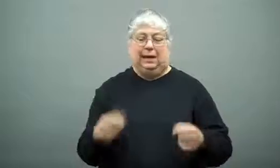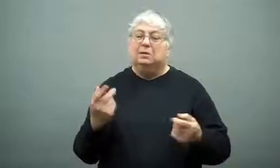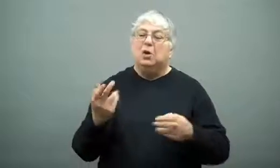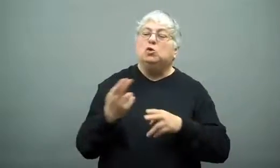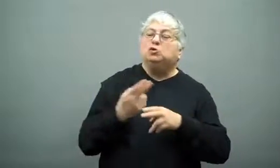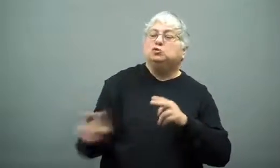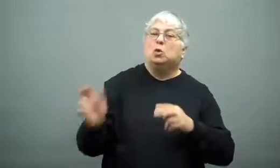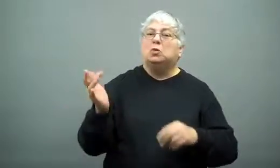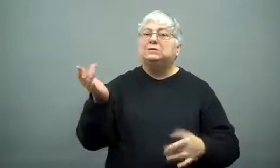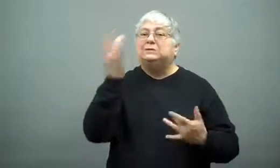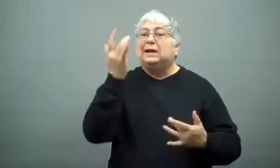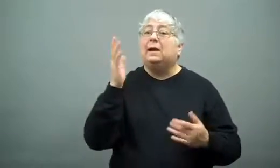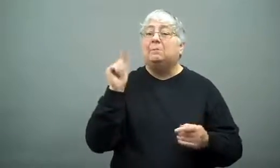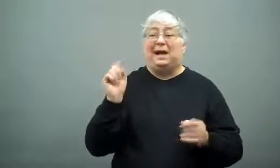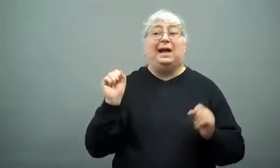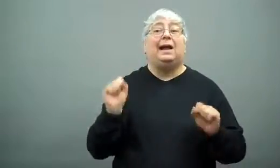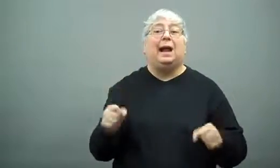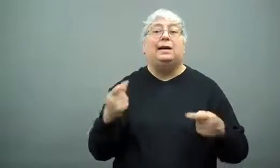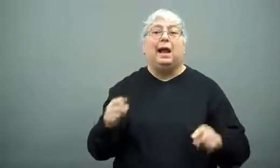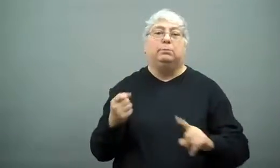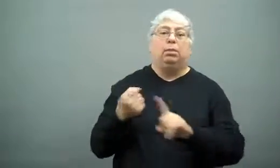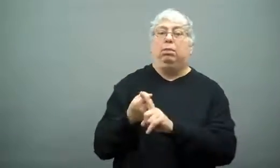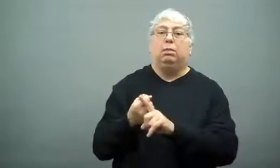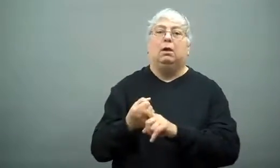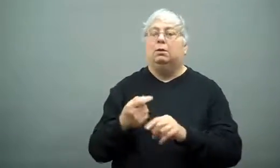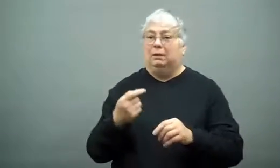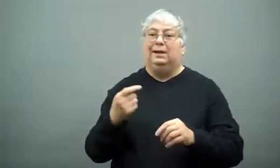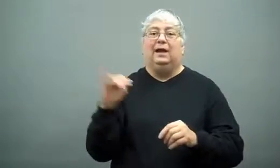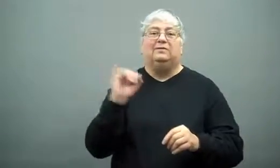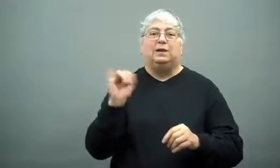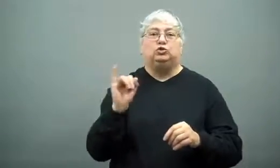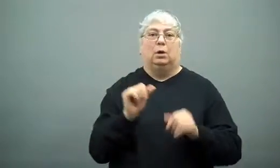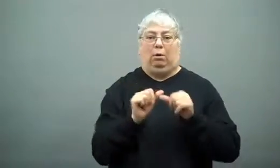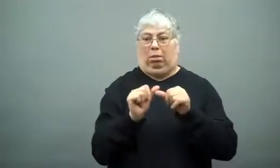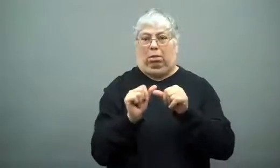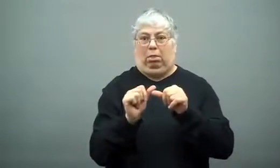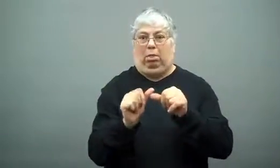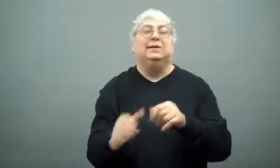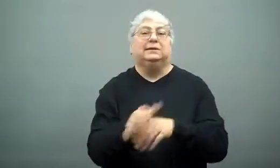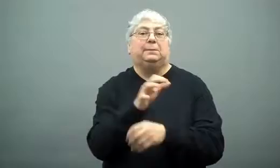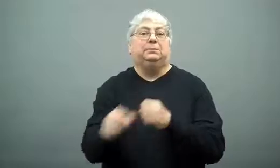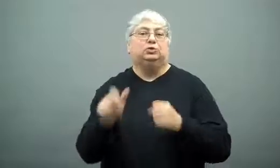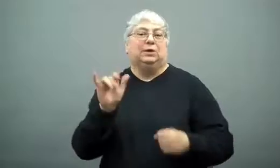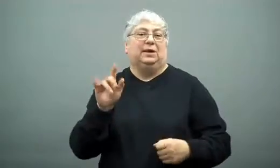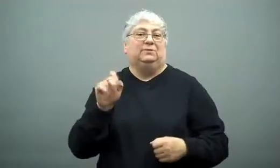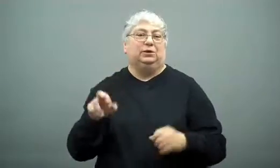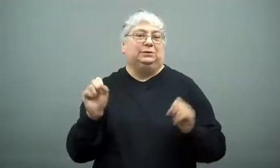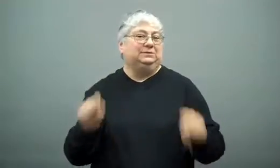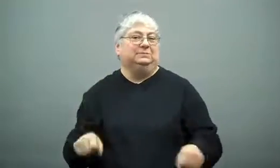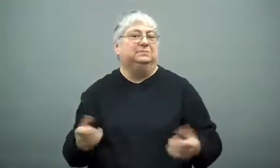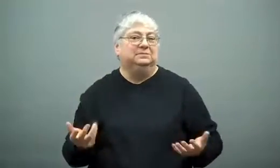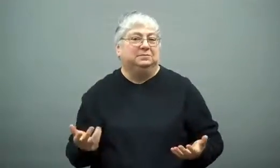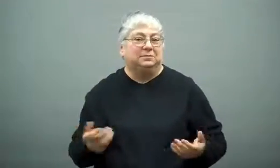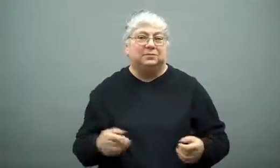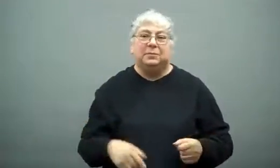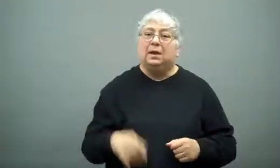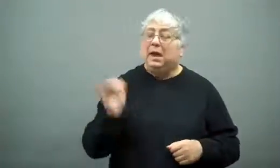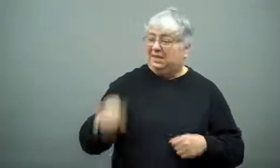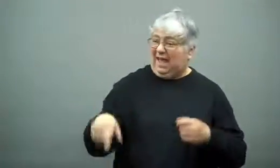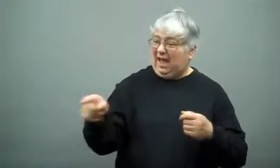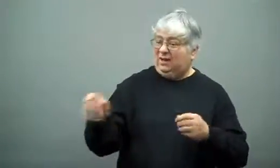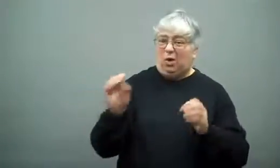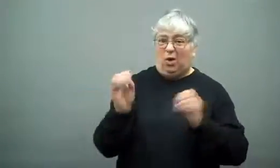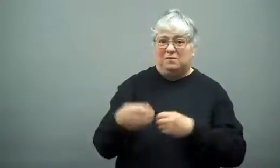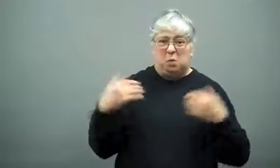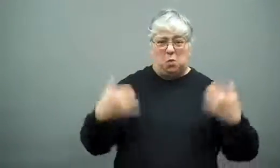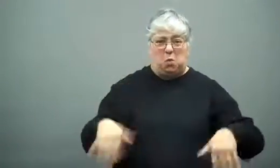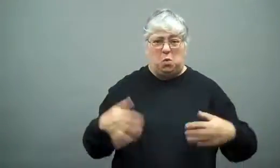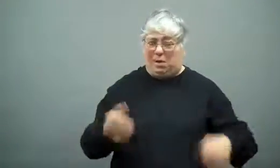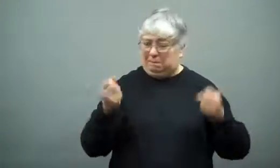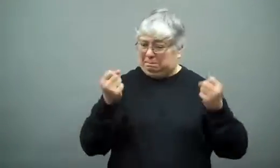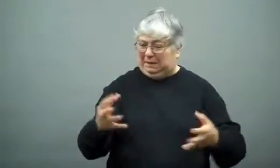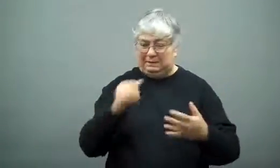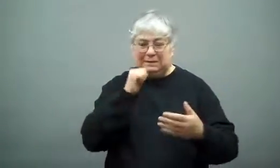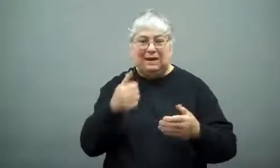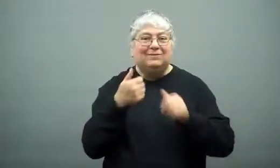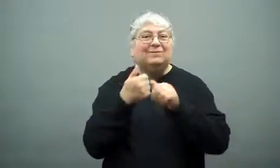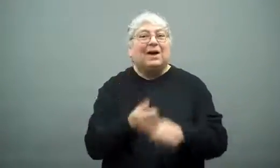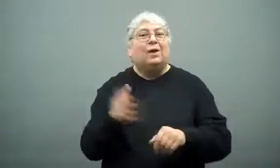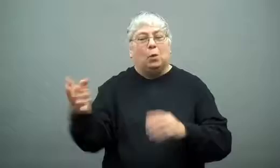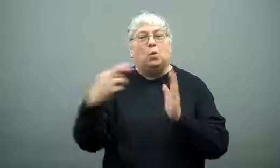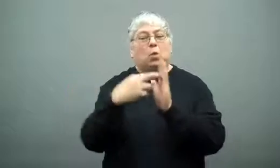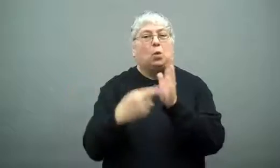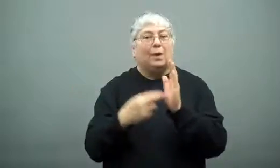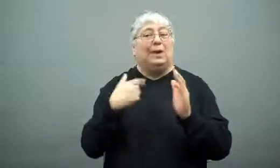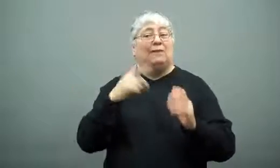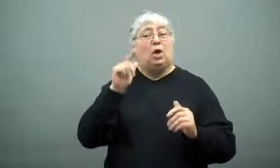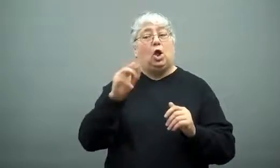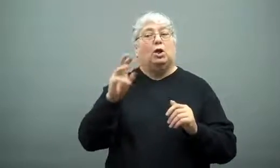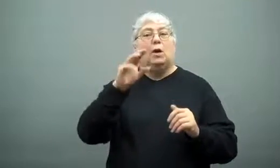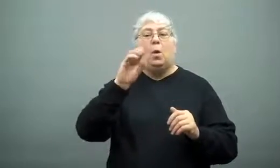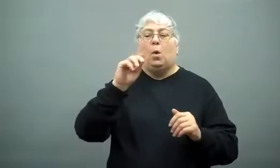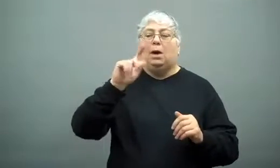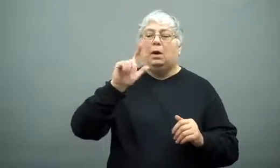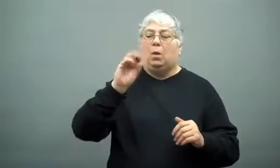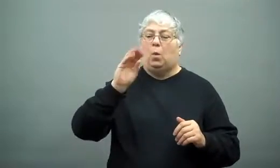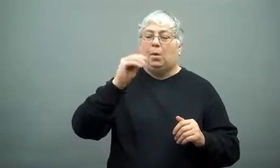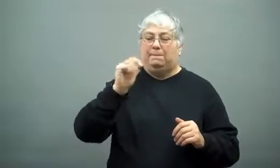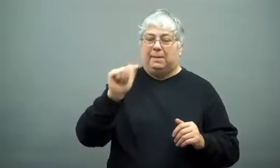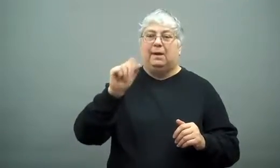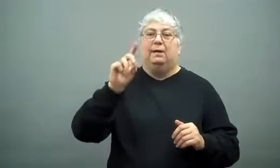It's a short term illness but can lead to prolonged infection and damage the liver.